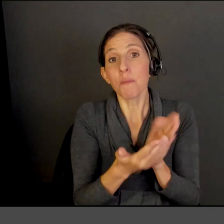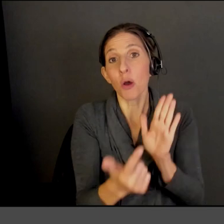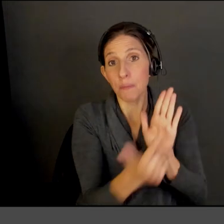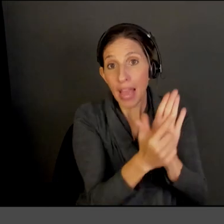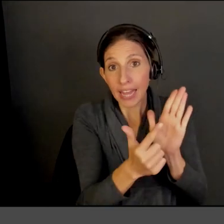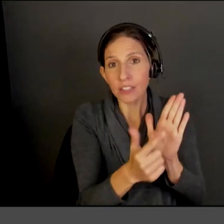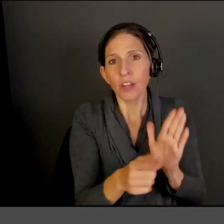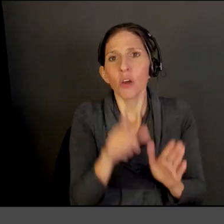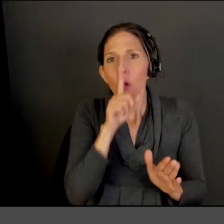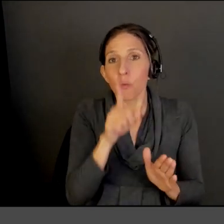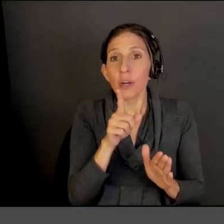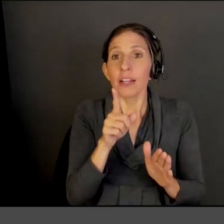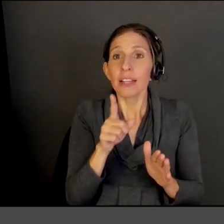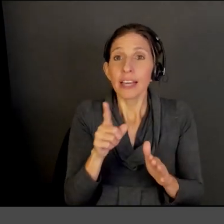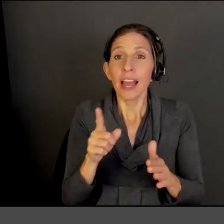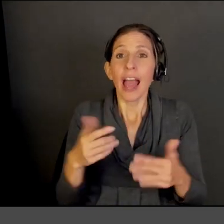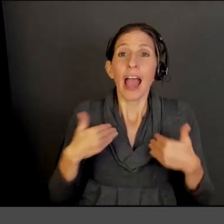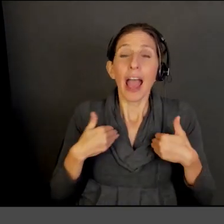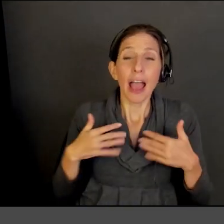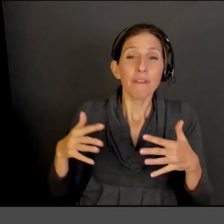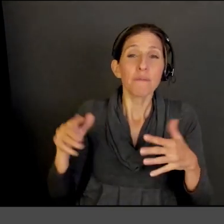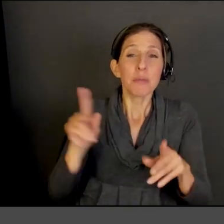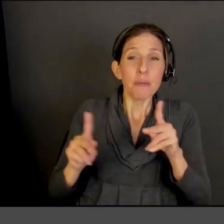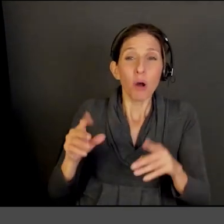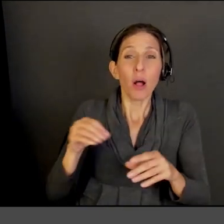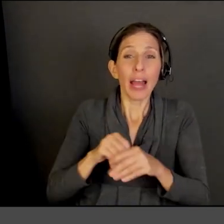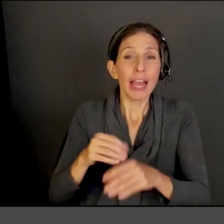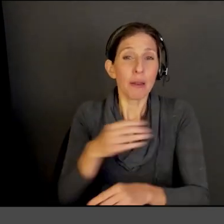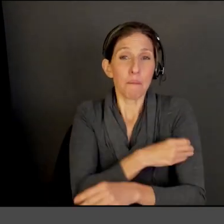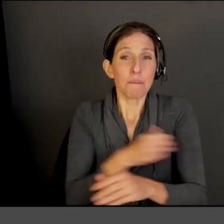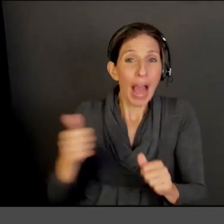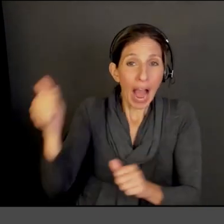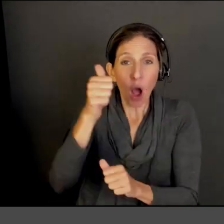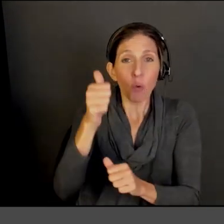OF THE FIRST AMENDMENT, WHO REALLY BELIEVE IN THE POWER OF DEMOCRACY.